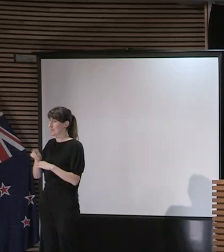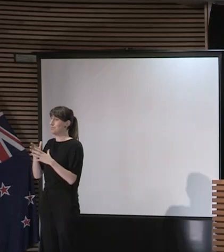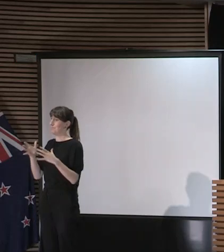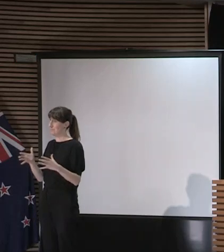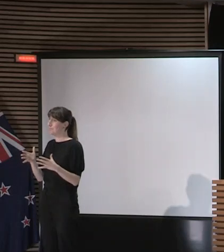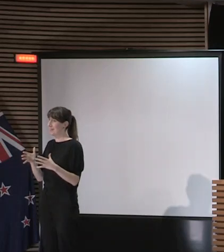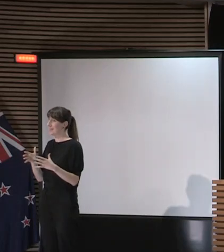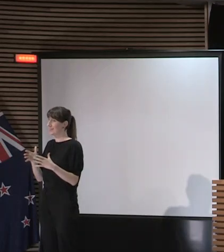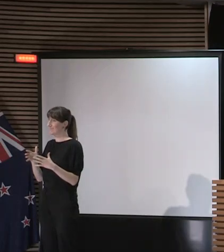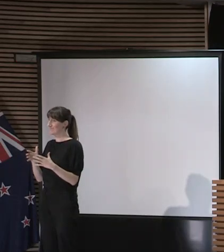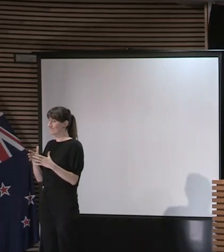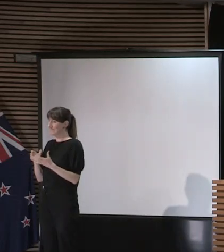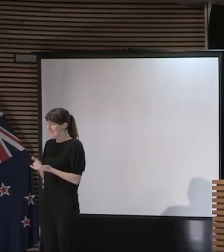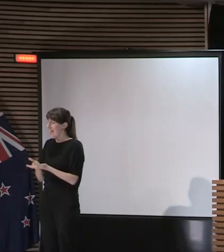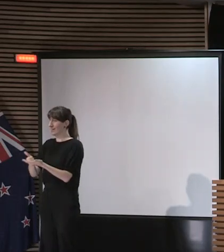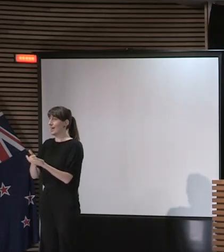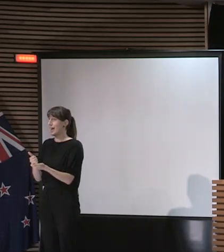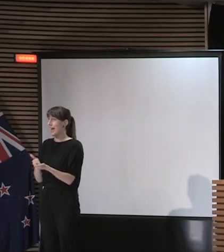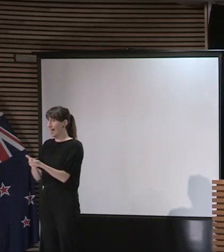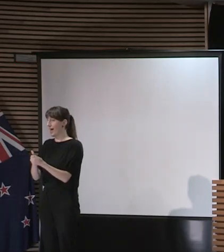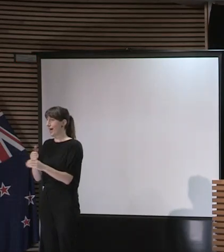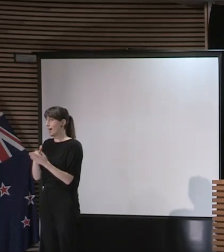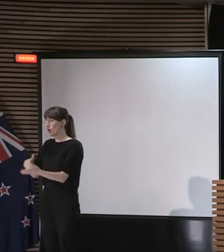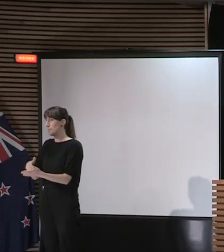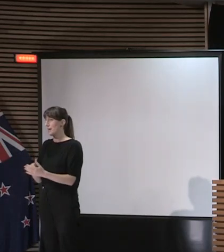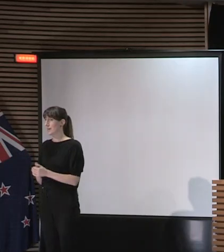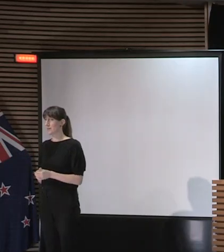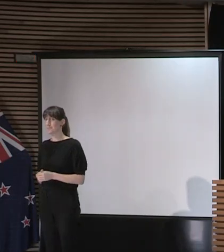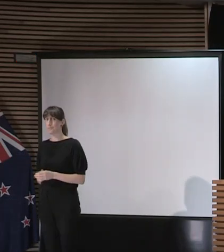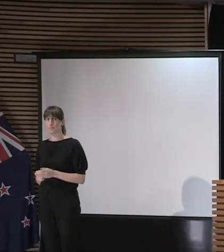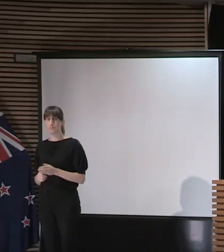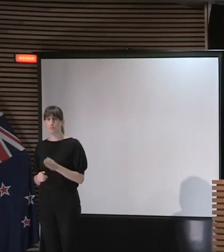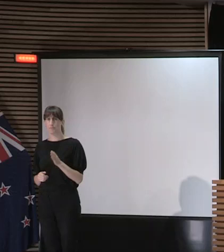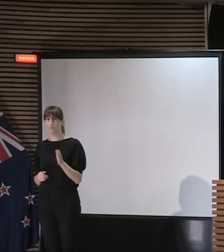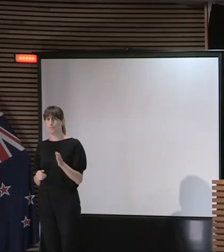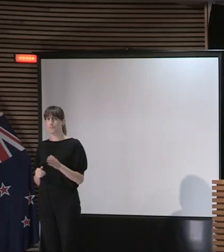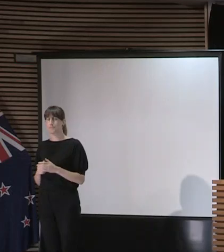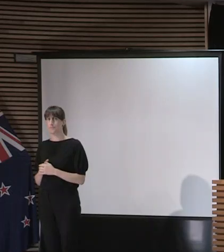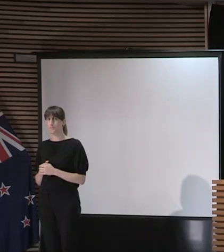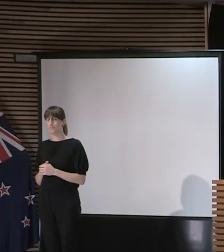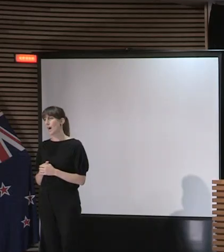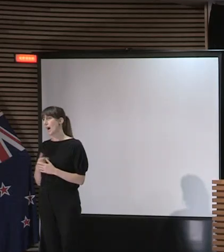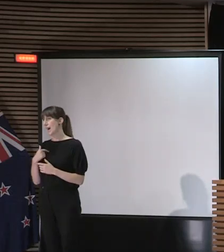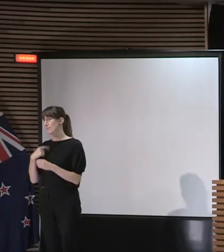can. But the wage subsidy has been a very big part of trying to meet immediate cashflow